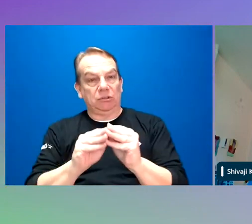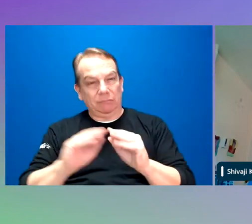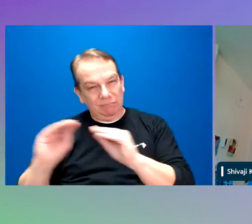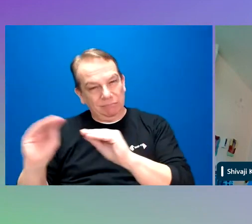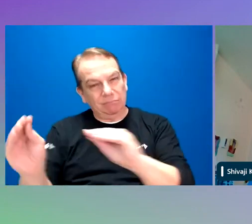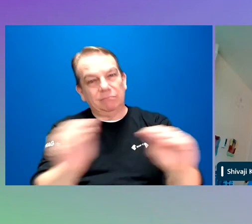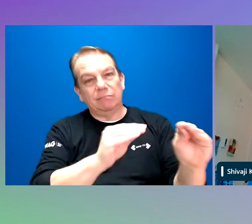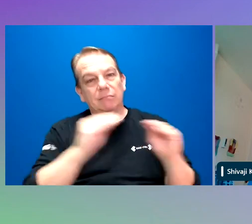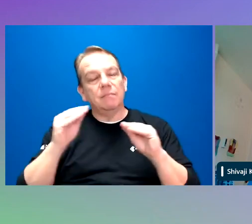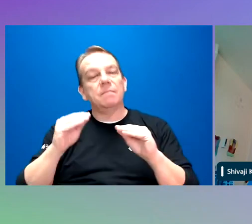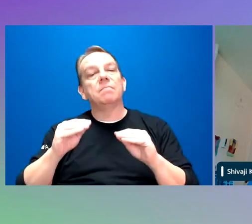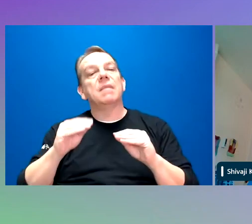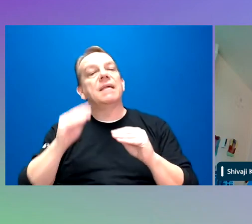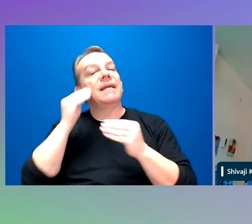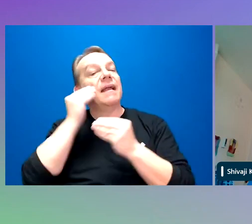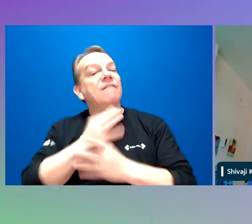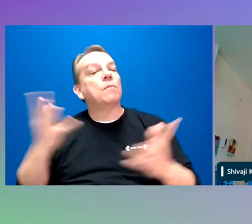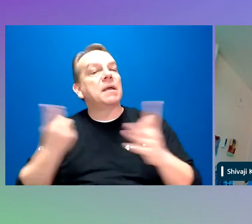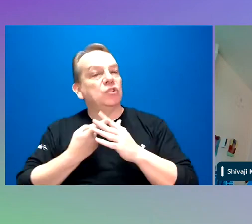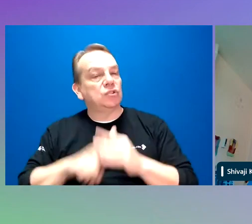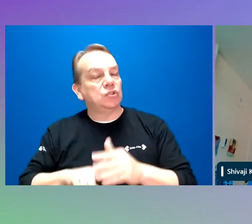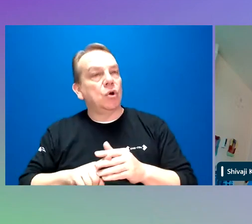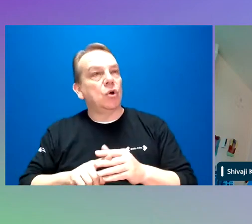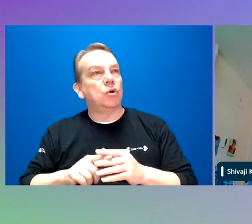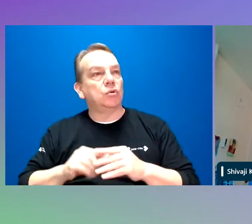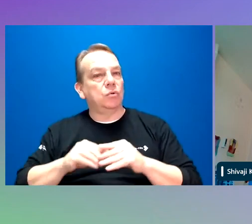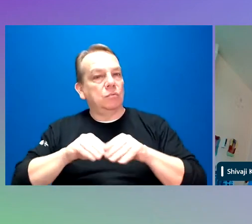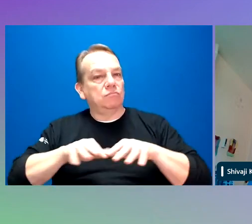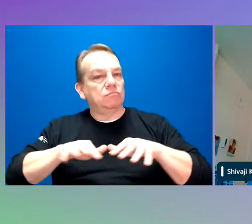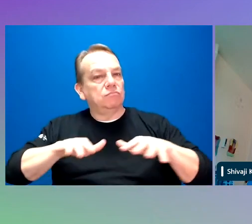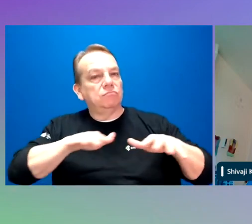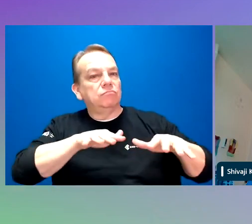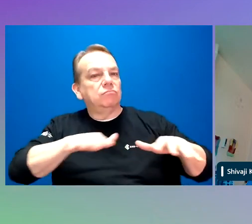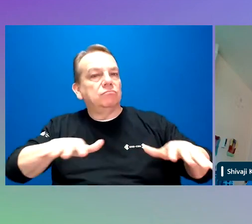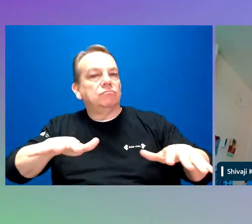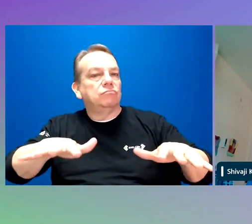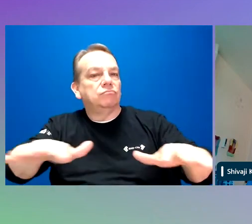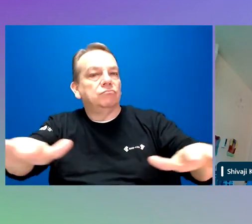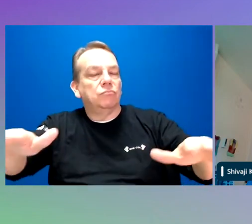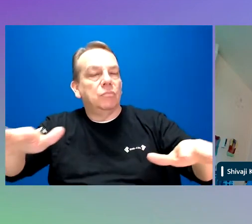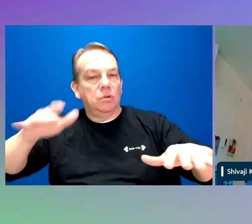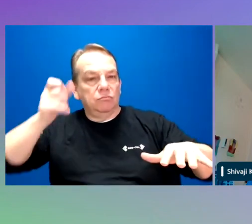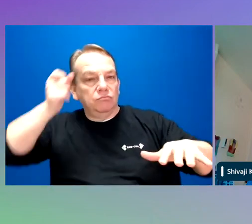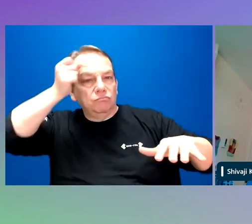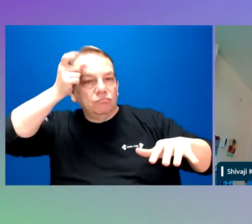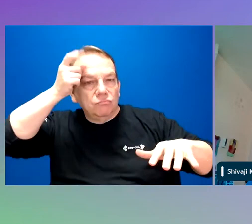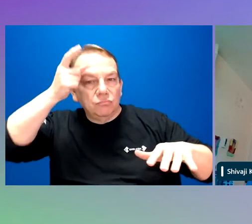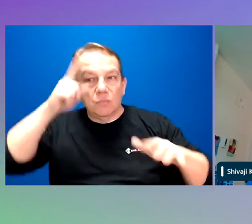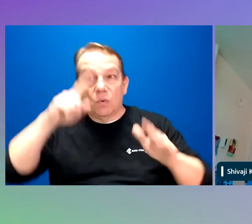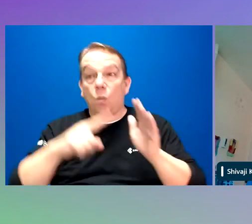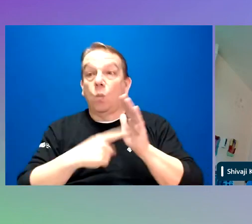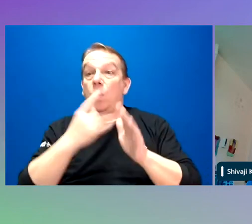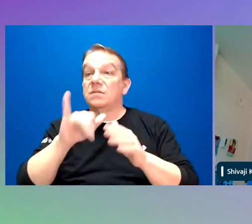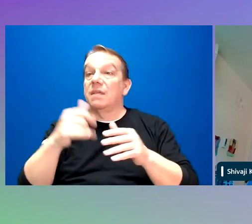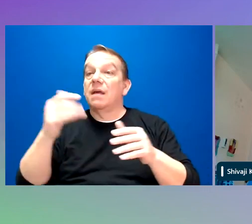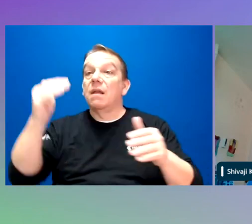and, and then once once that